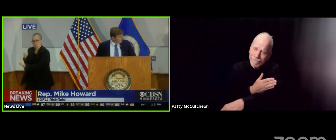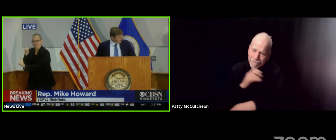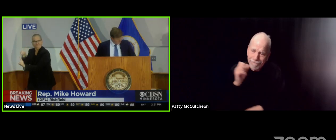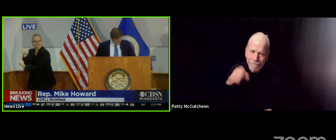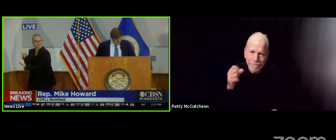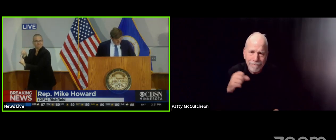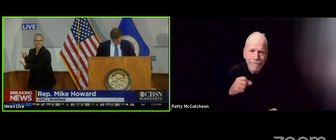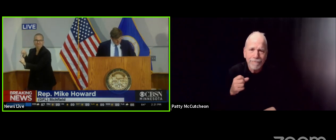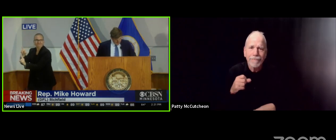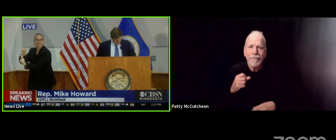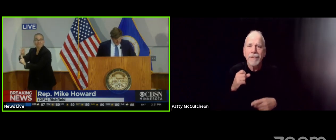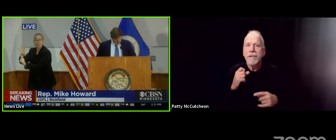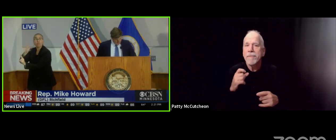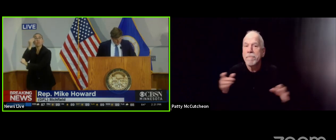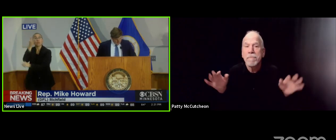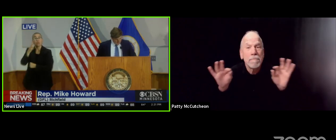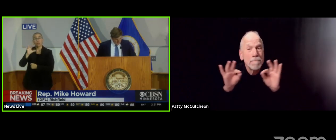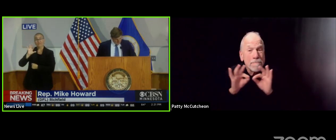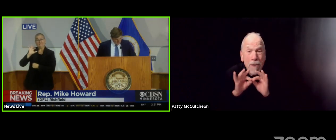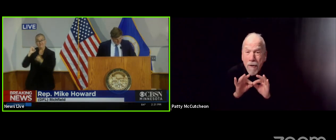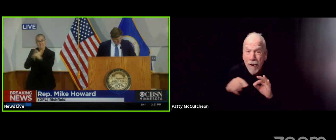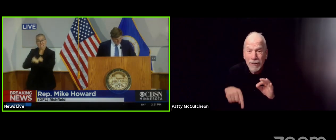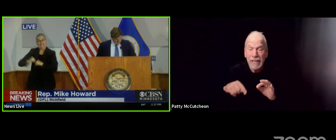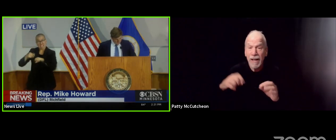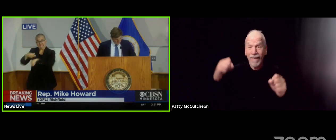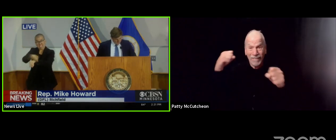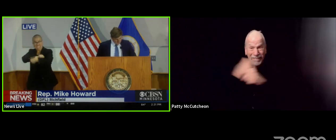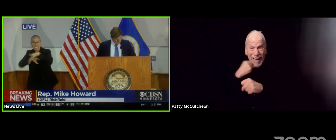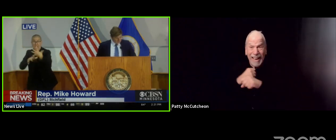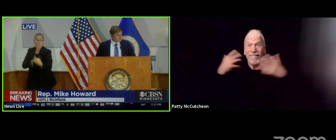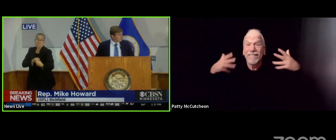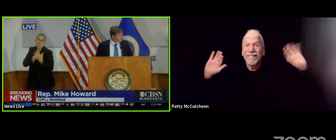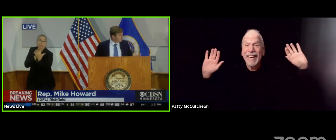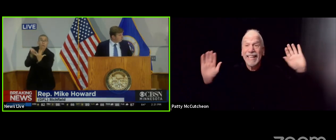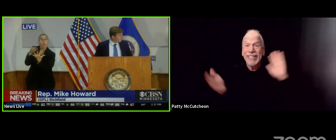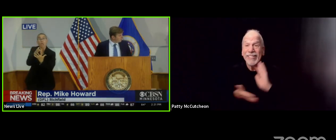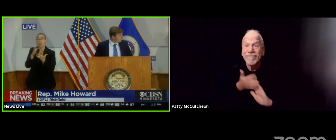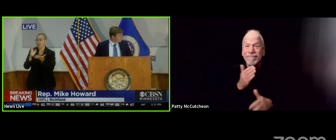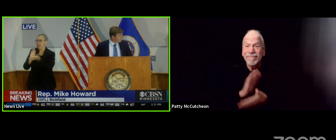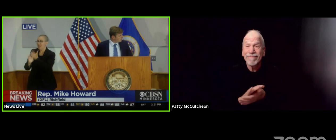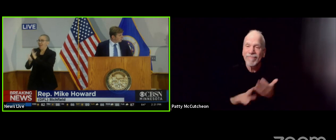THAT TODAY. AND MINNESOTANS HAVE STOOD WITH FOLKS LIKE